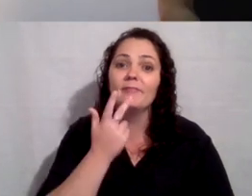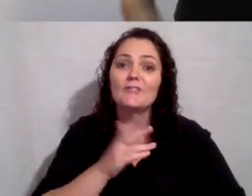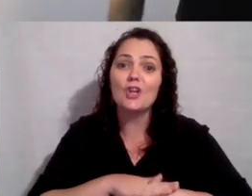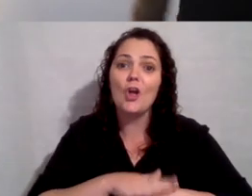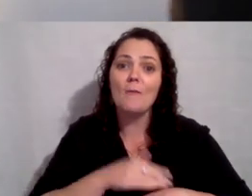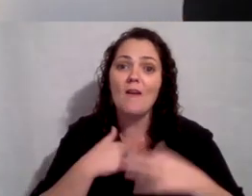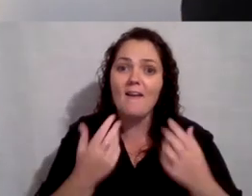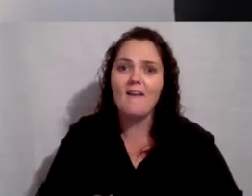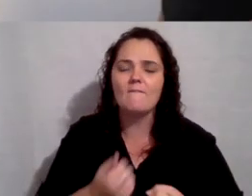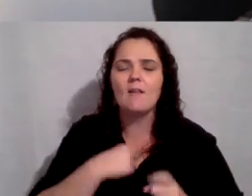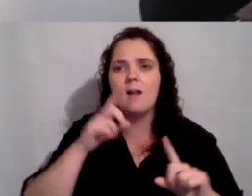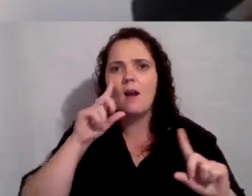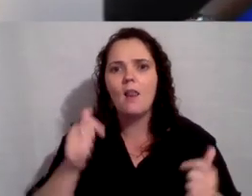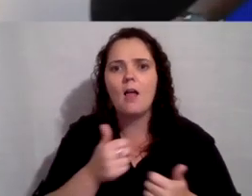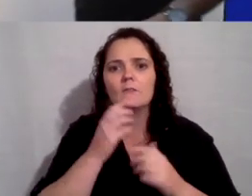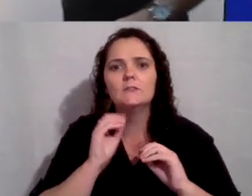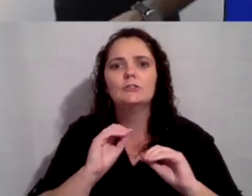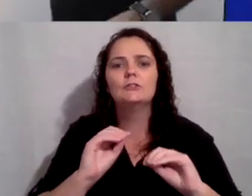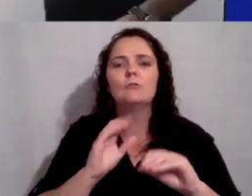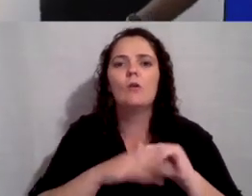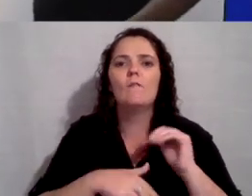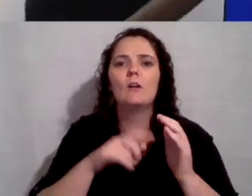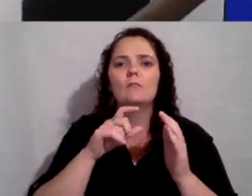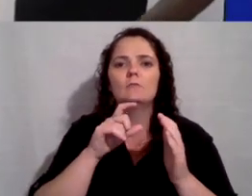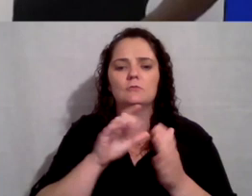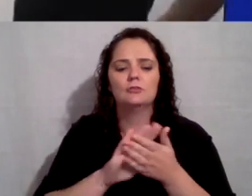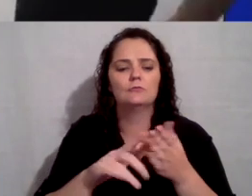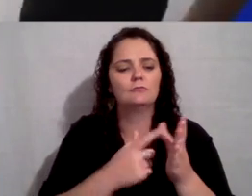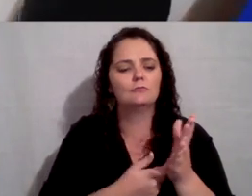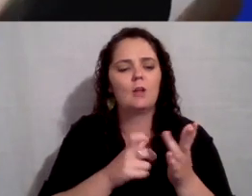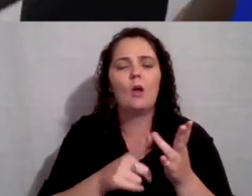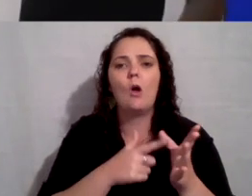If we had time tonight, I would love to introduce charcoal wash, charcoal is water-soluble and so for those of you who are working in charcoal,